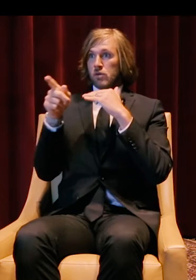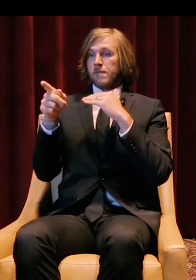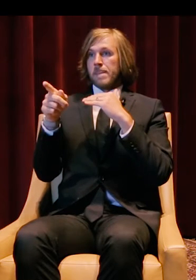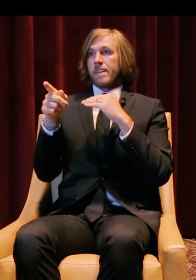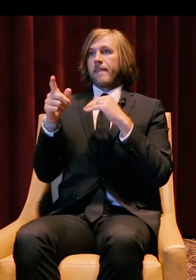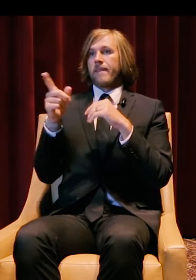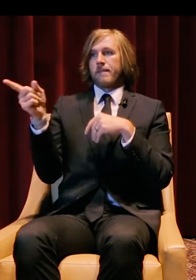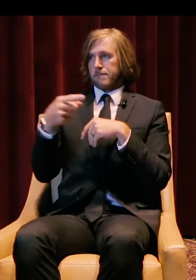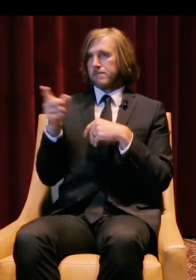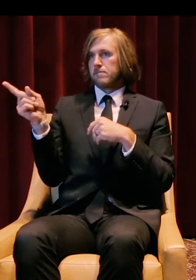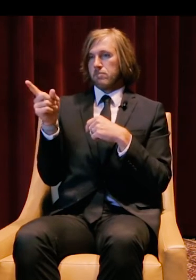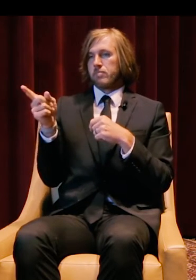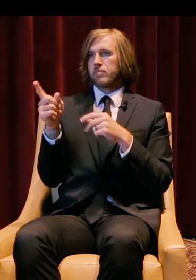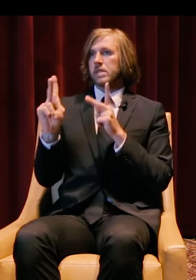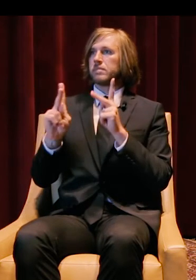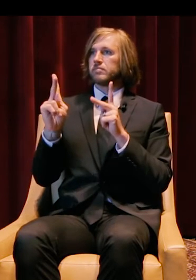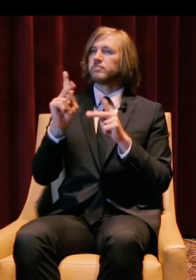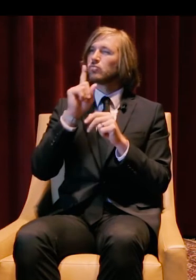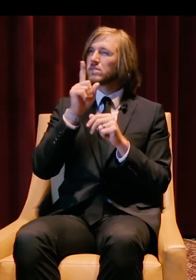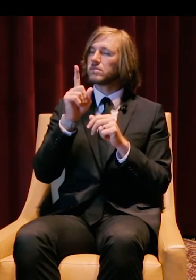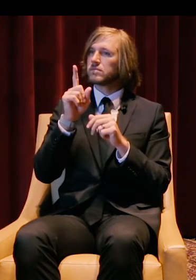are really the essence of